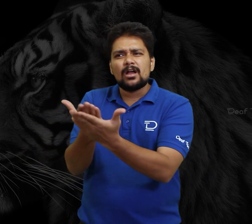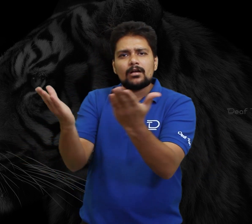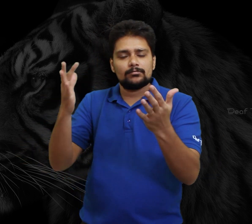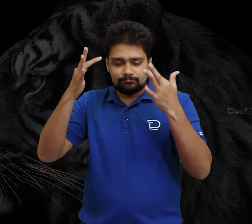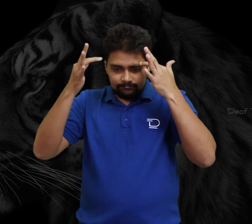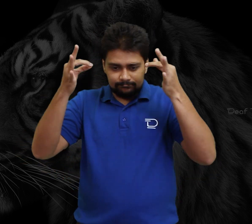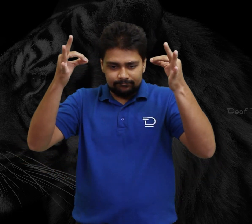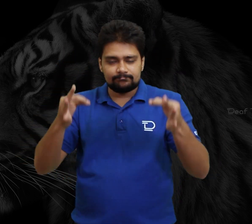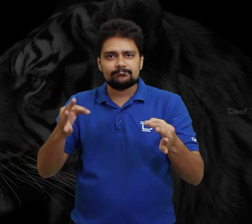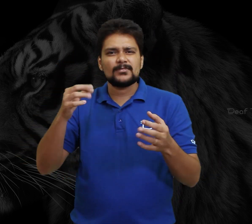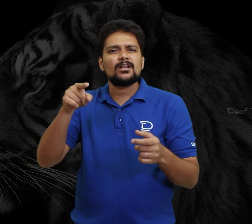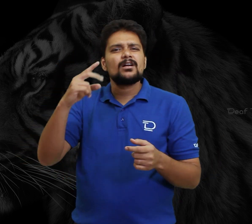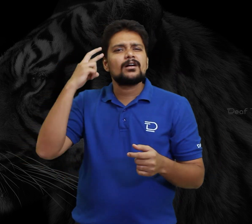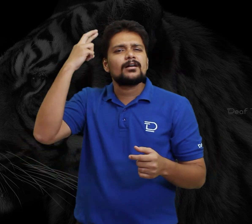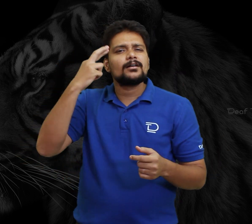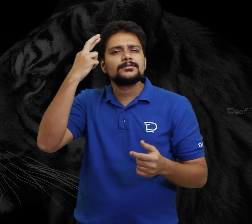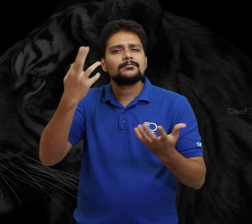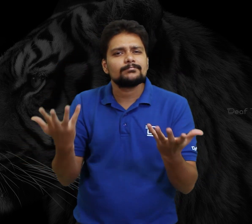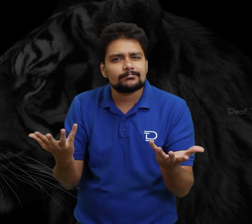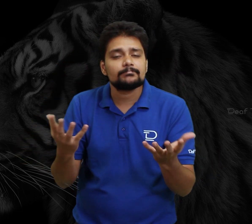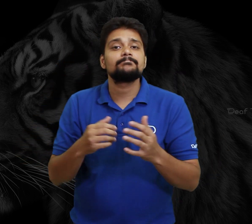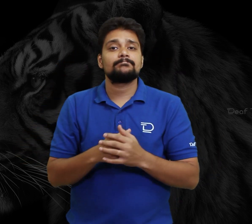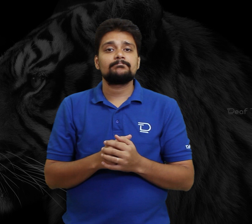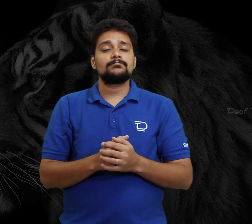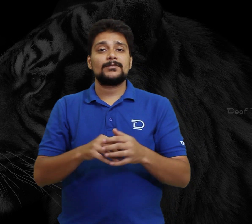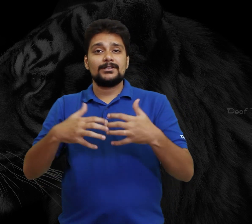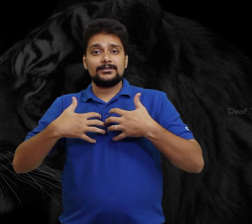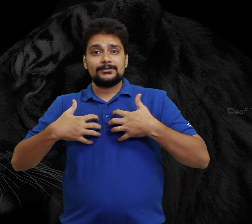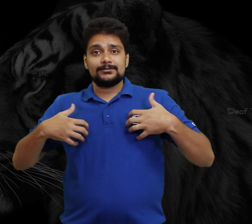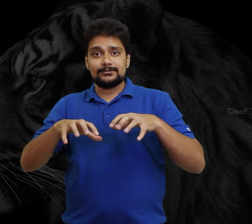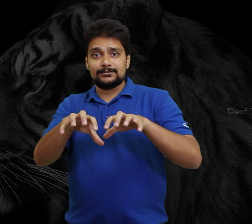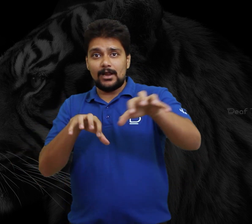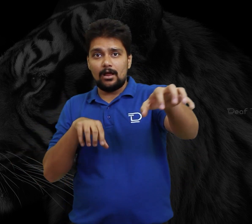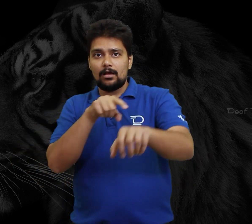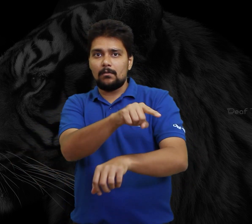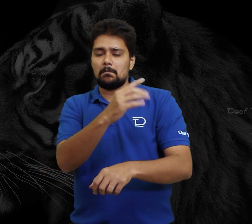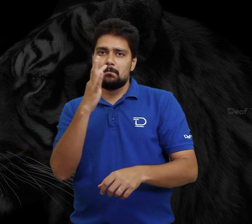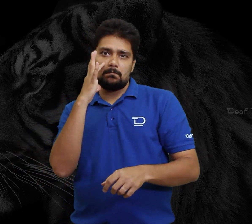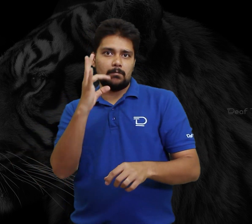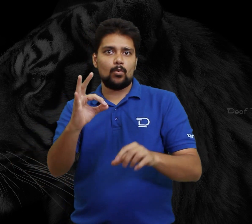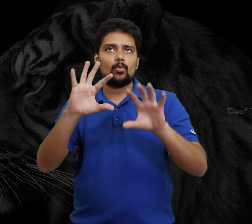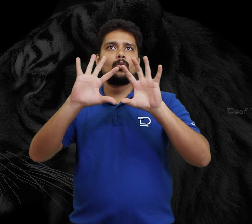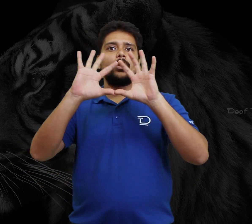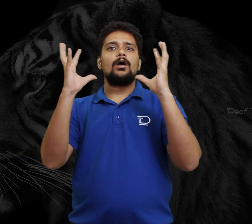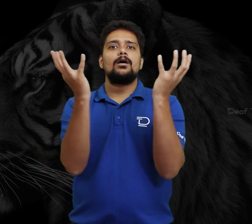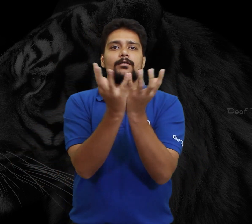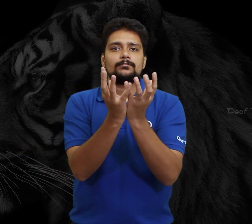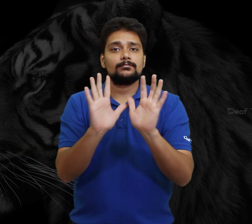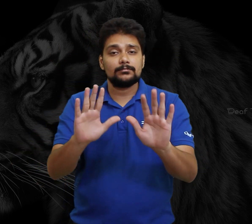The main reason given was that the tiger was important worldwide and